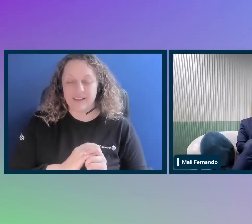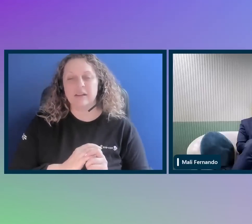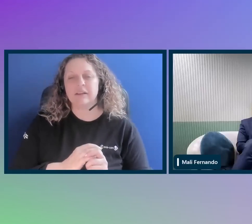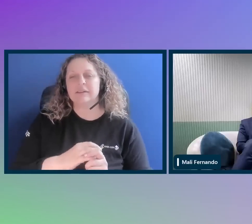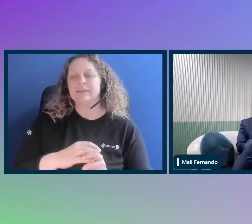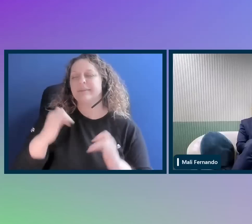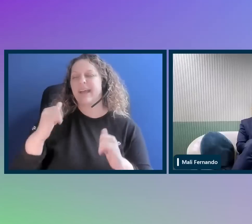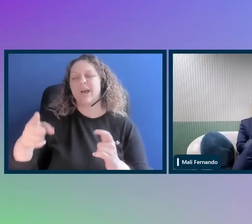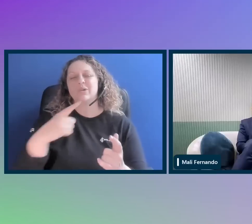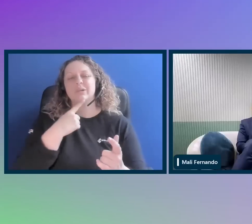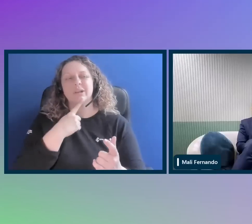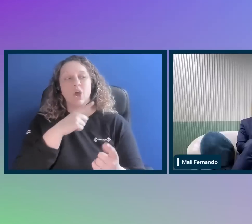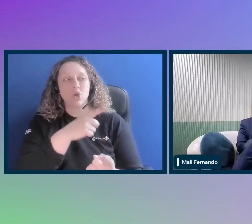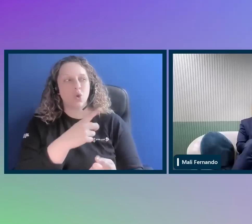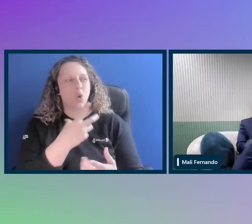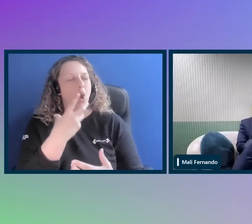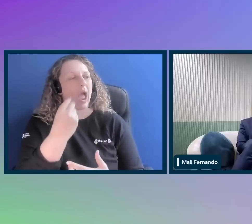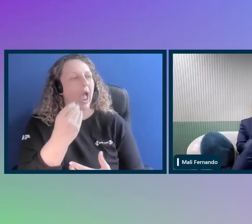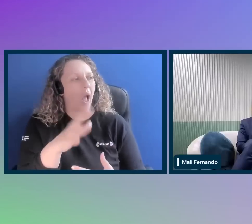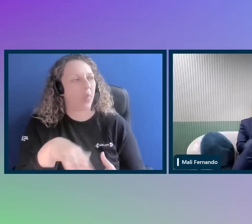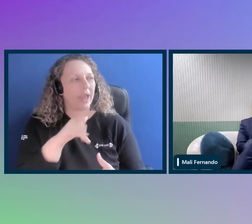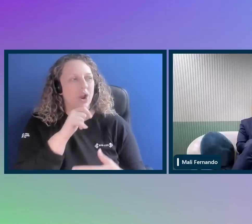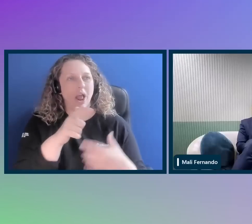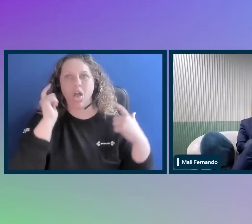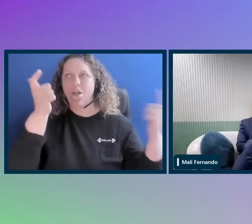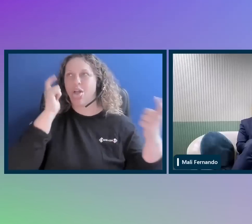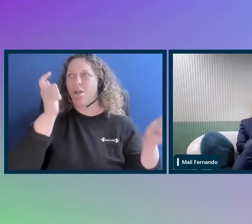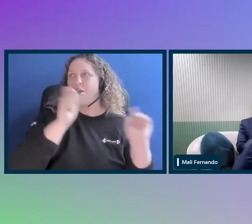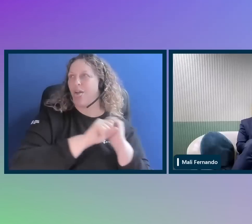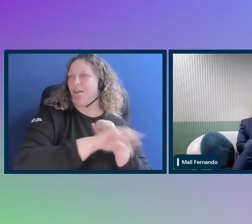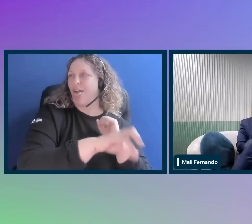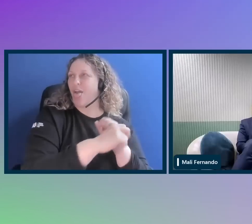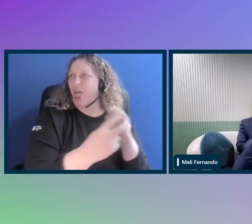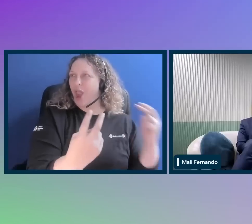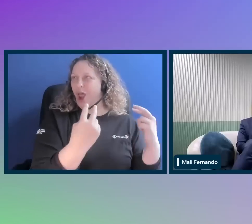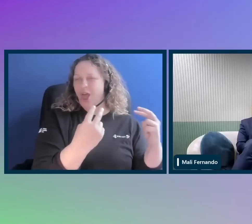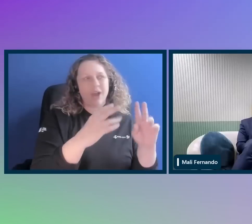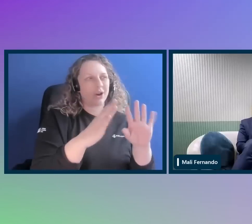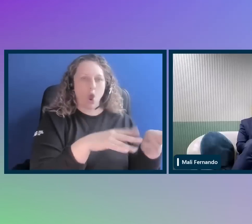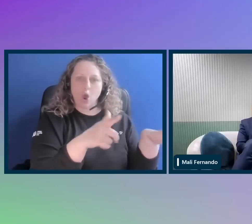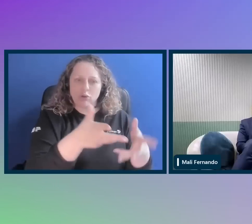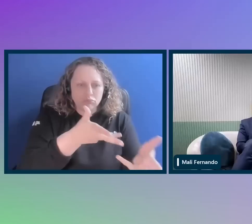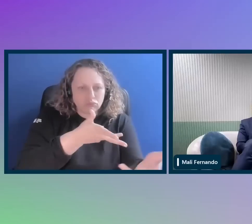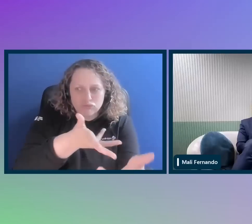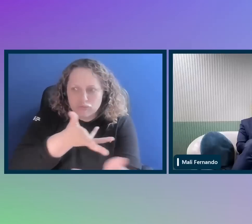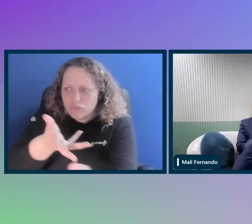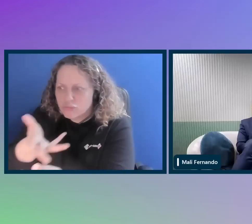and talking to people, talking to your customers. And I, for one, really get